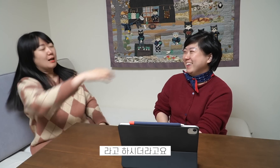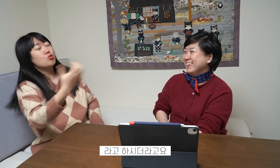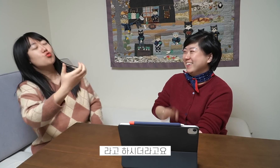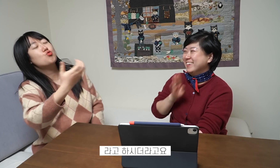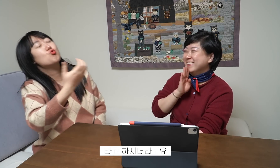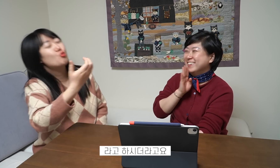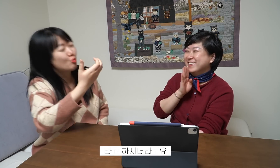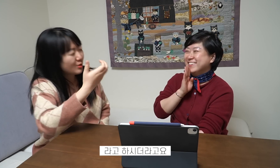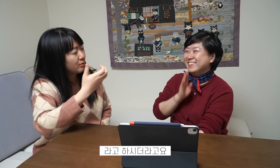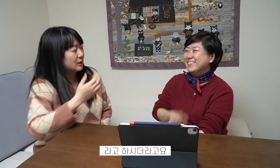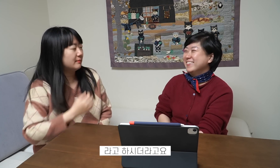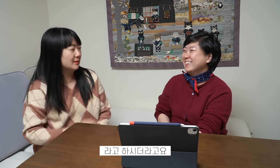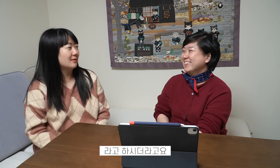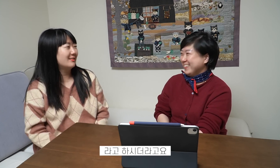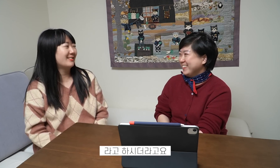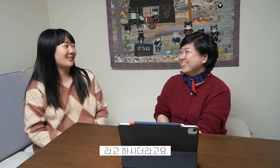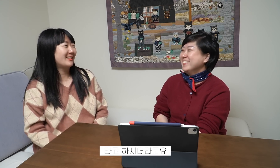He said. This is what happened today.